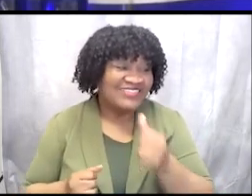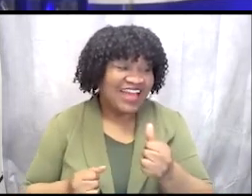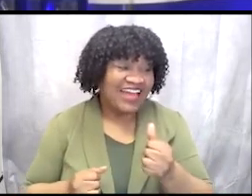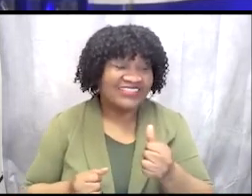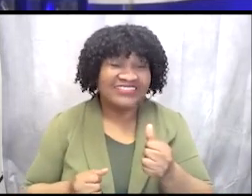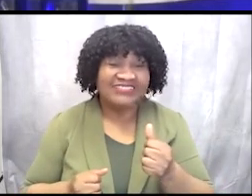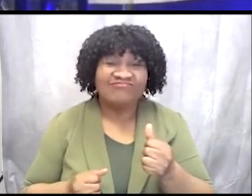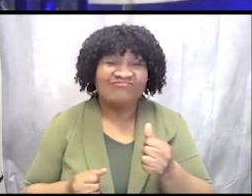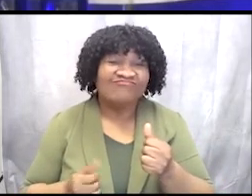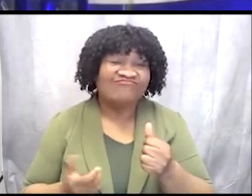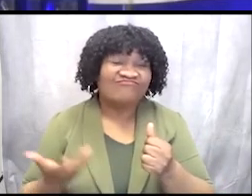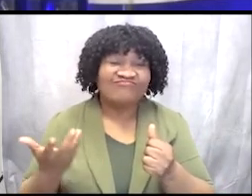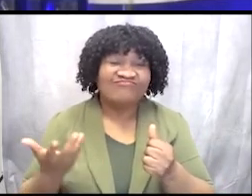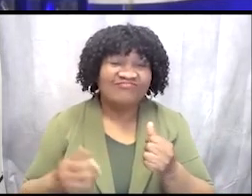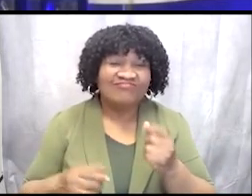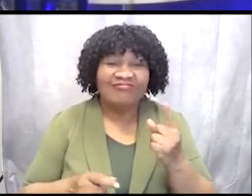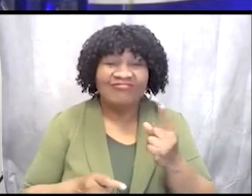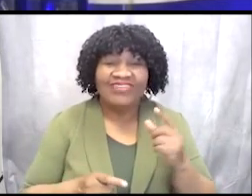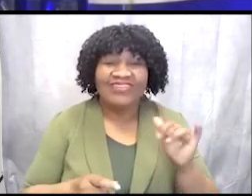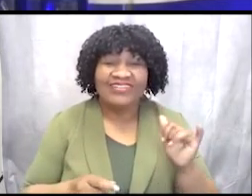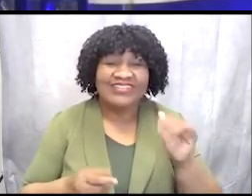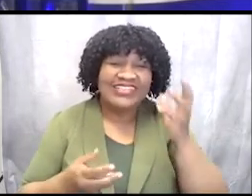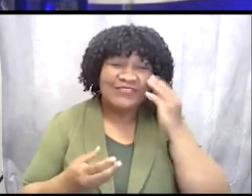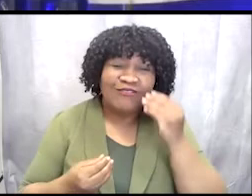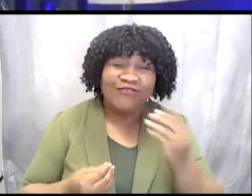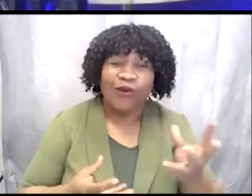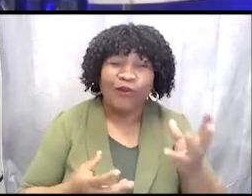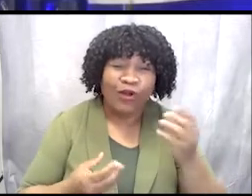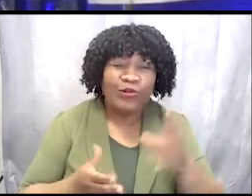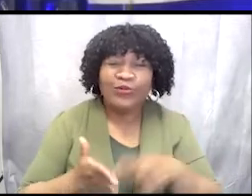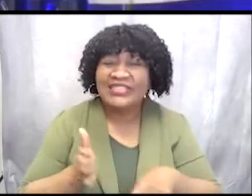they're not informed decisions. So what am I saying?